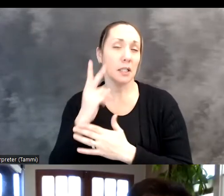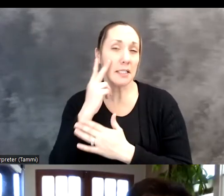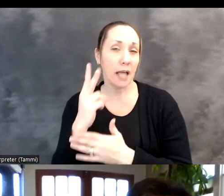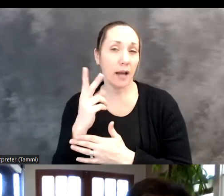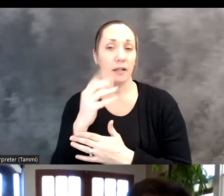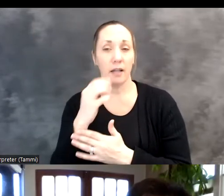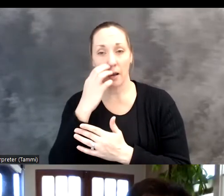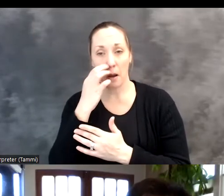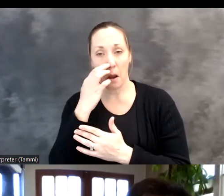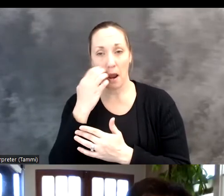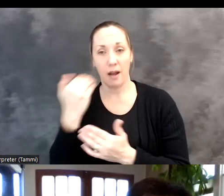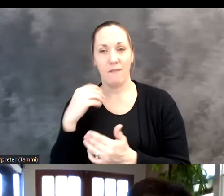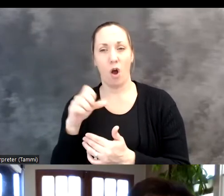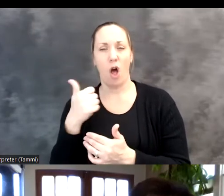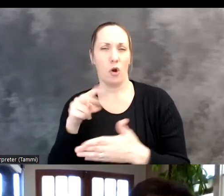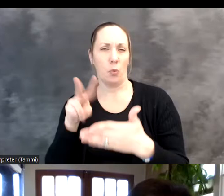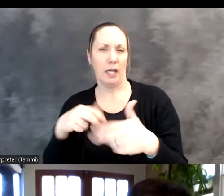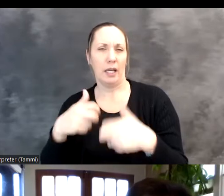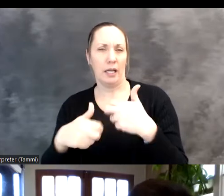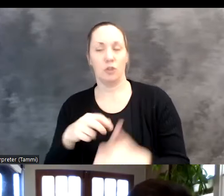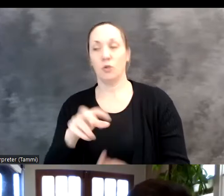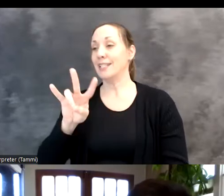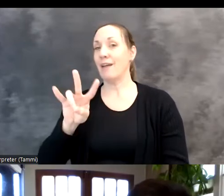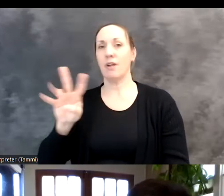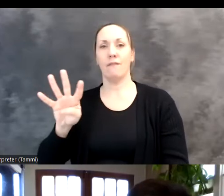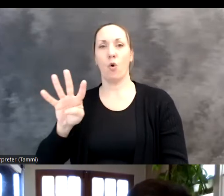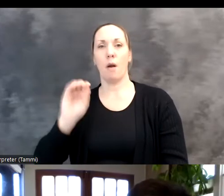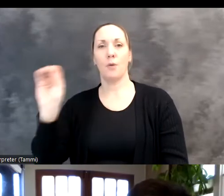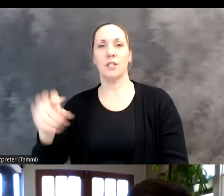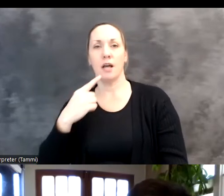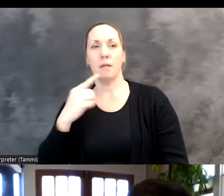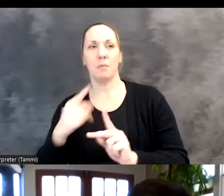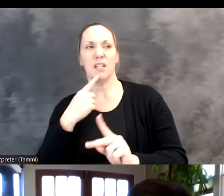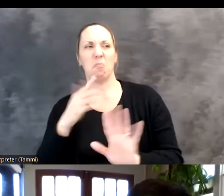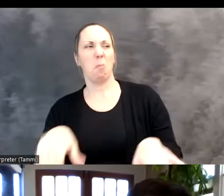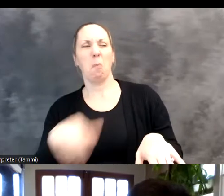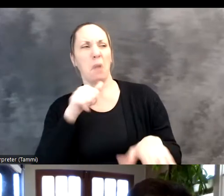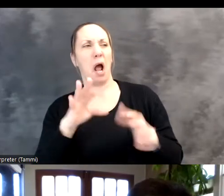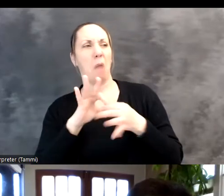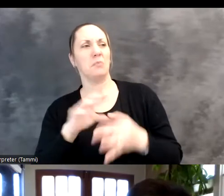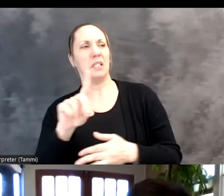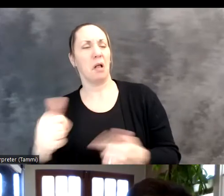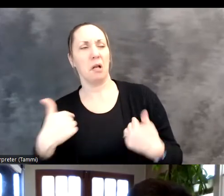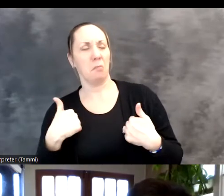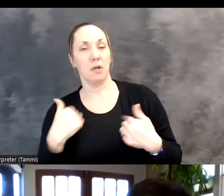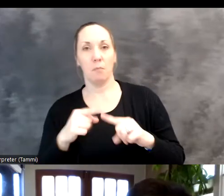who were blind, partially sighted, they have other reading issues, 74% of them said no, I don't